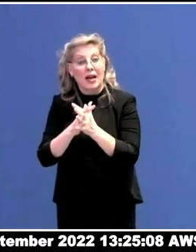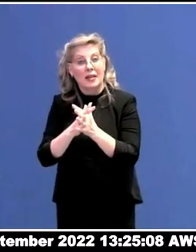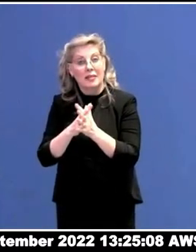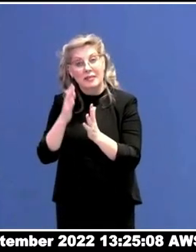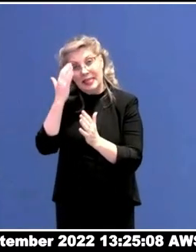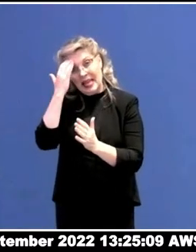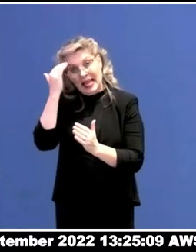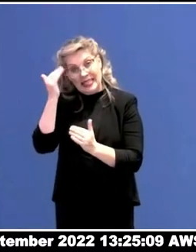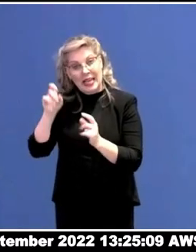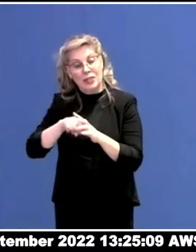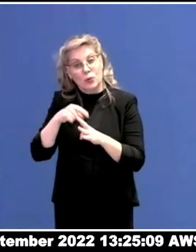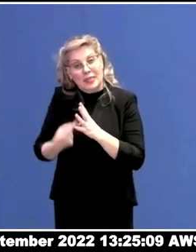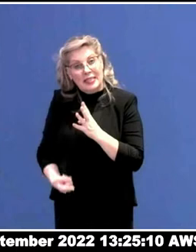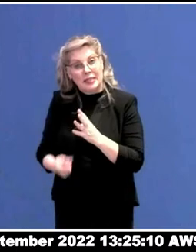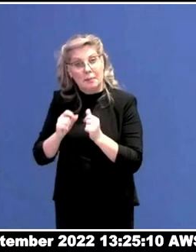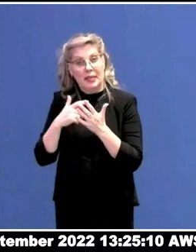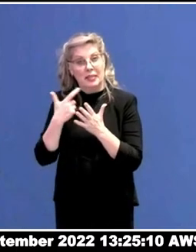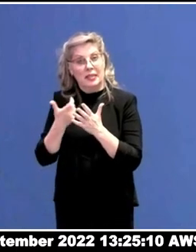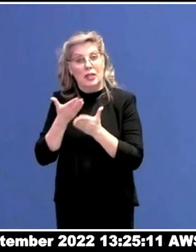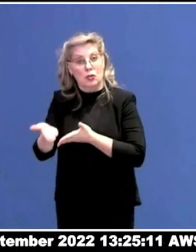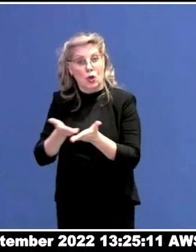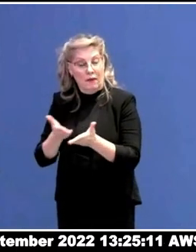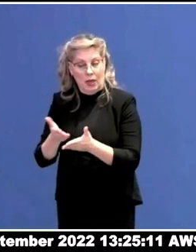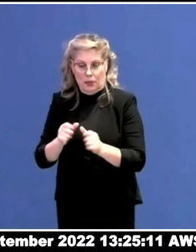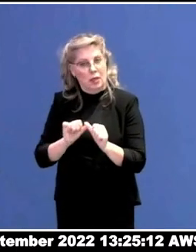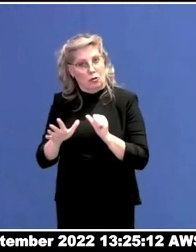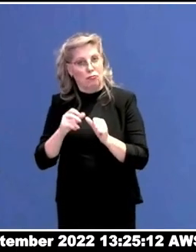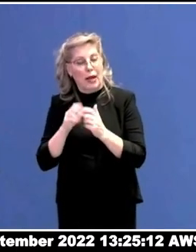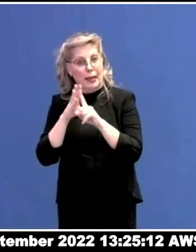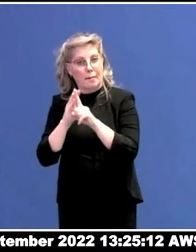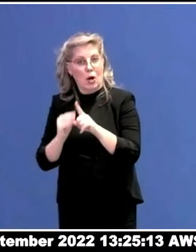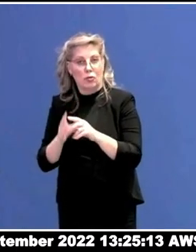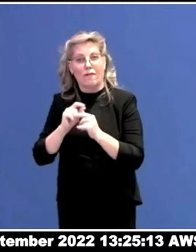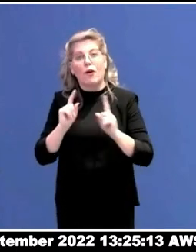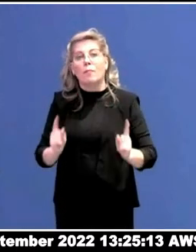a good model to provide access to support from the moment the person is picked up by